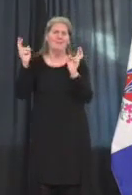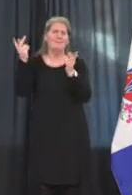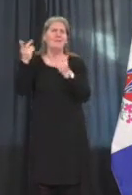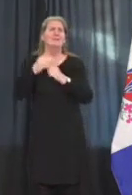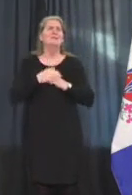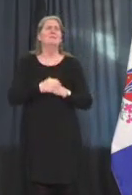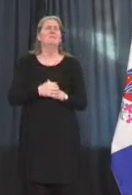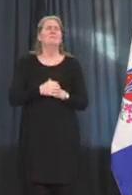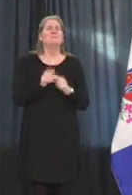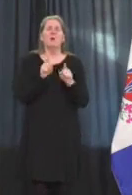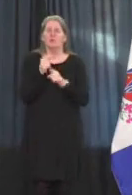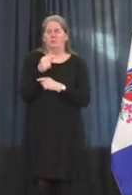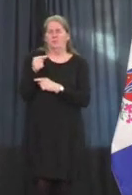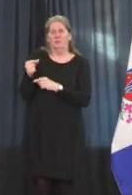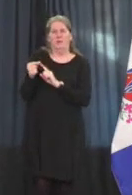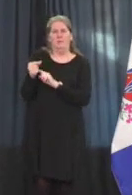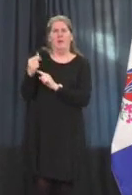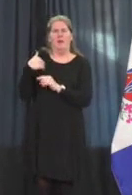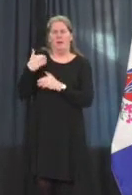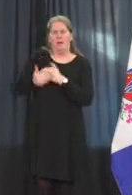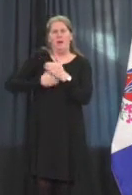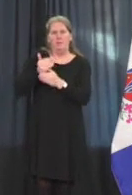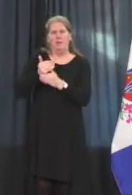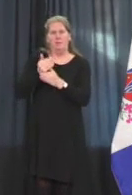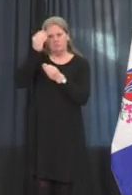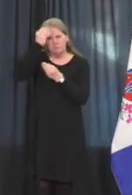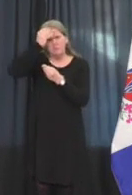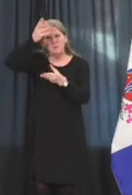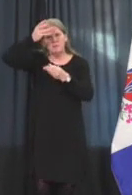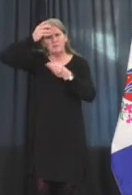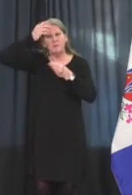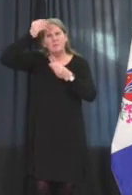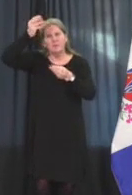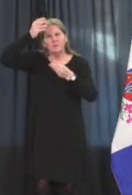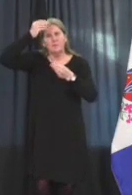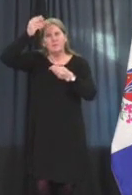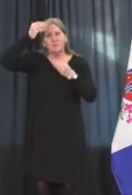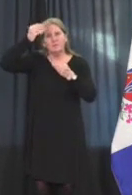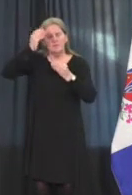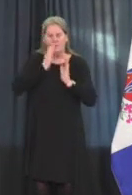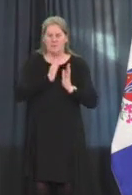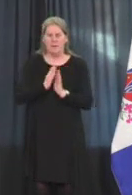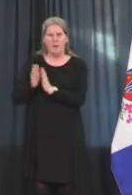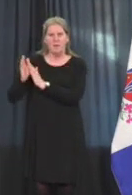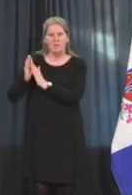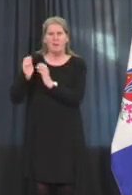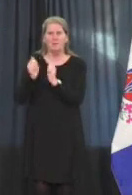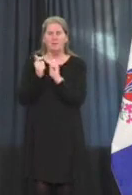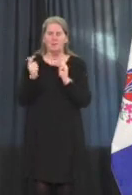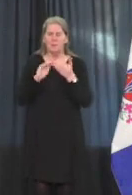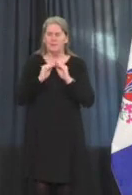HAS A PROCESS TO SHARE INFORMATION AND PLANNING WITH MUNICIPALITIES AND FIRST NATION